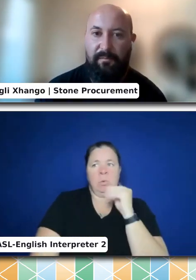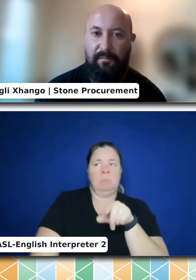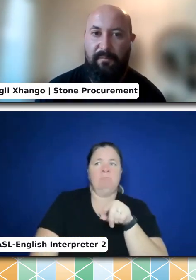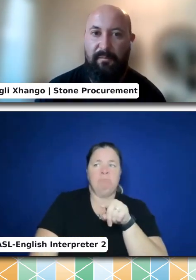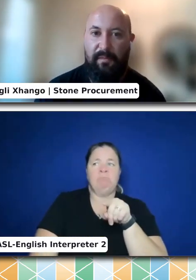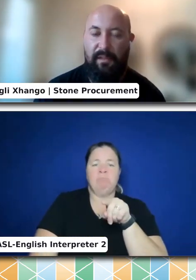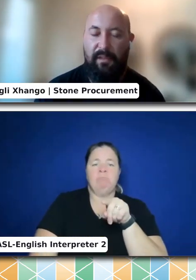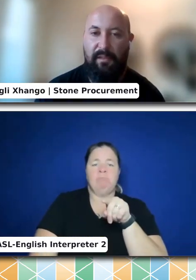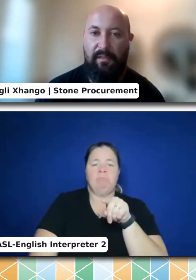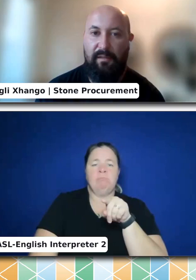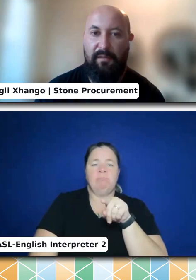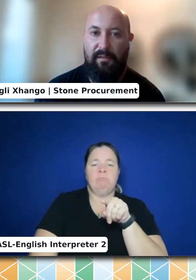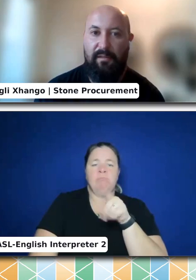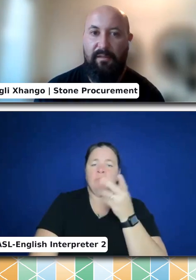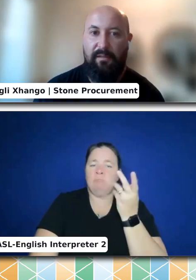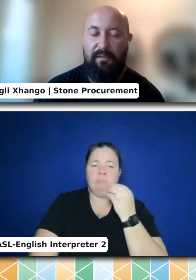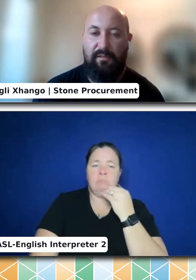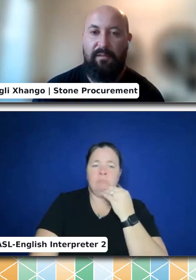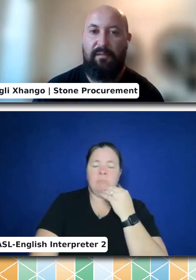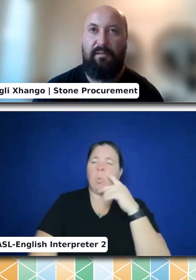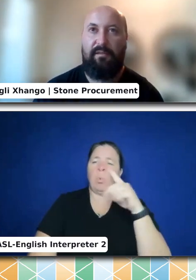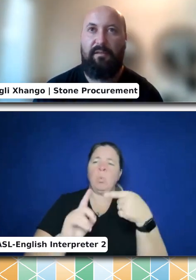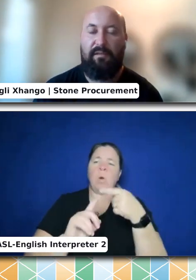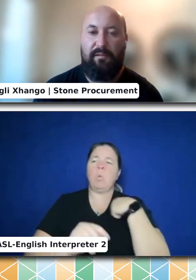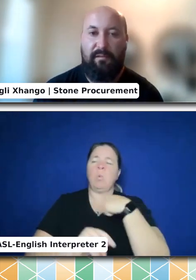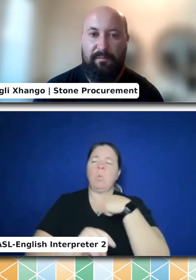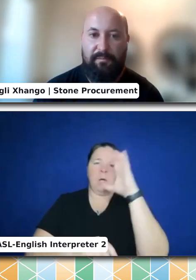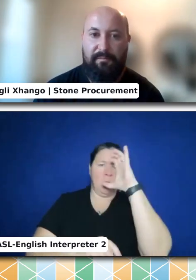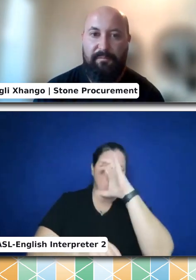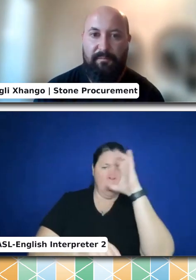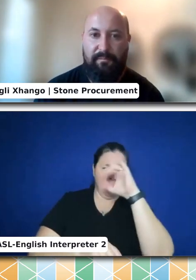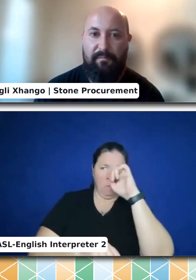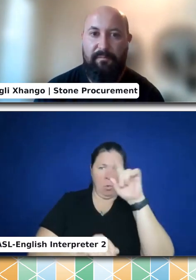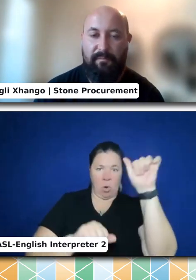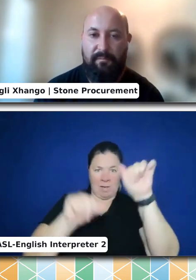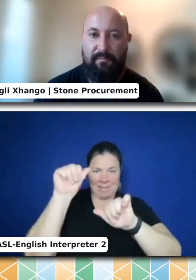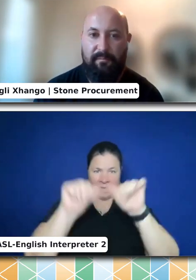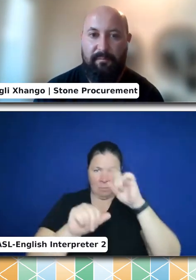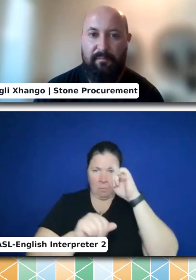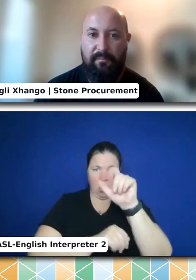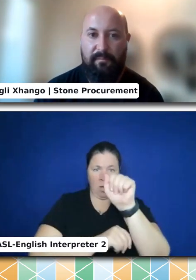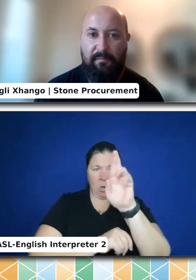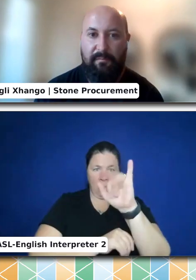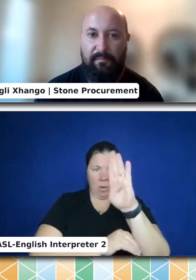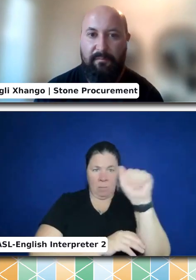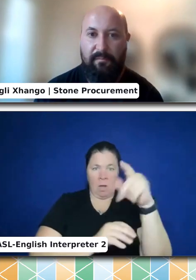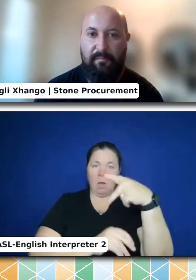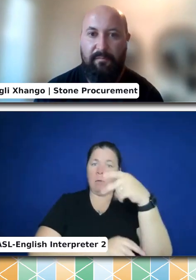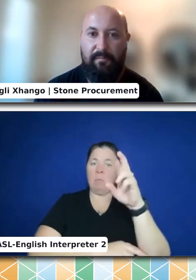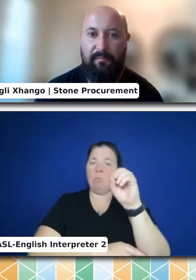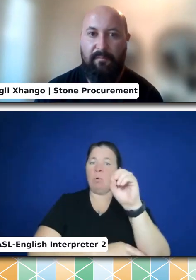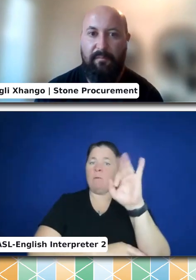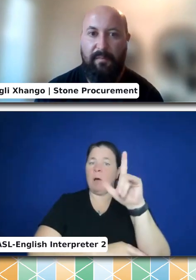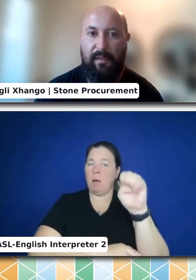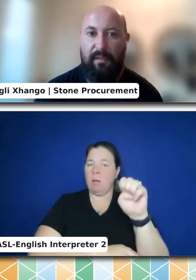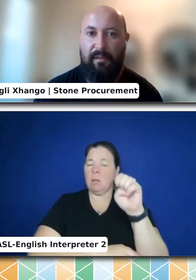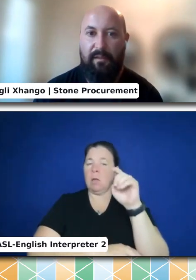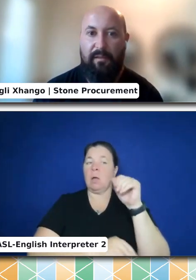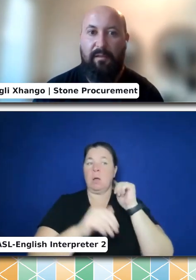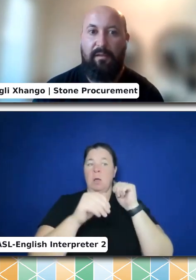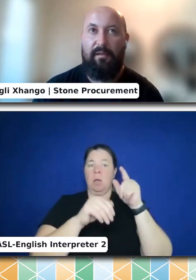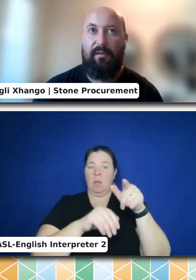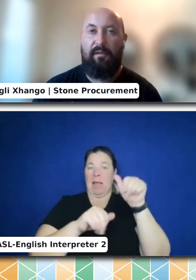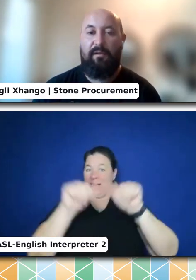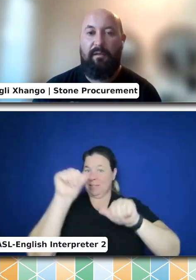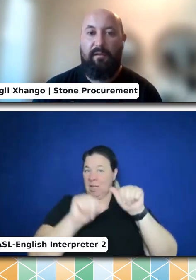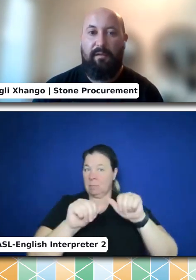Uh… when… when we're looking for assessments for your Ariba profile, would these be assessments performed… are they assessments that you can perform through.